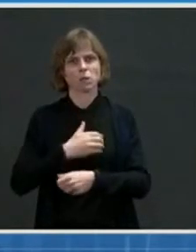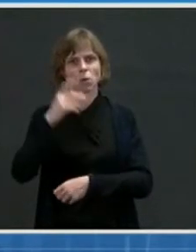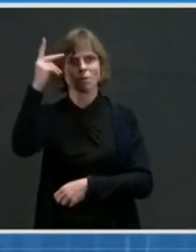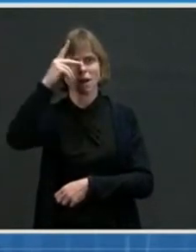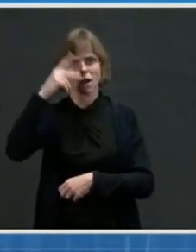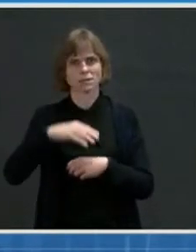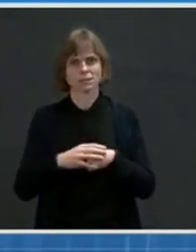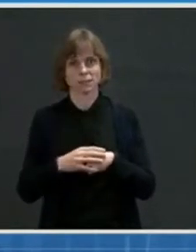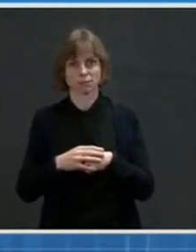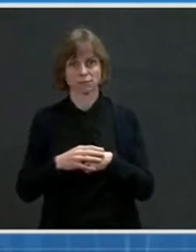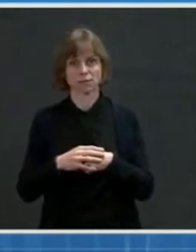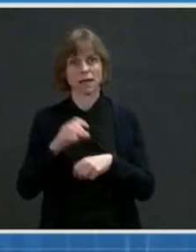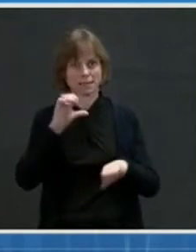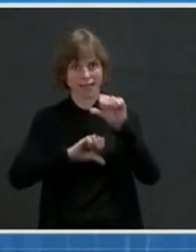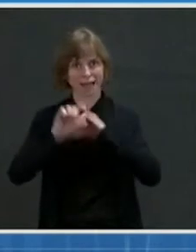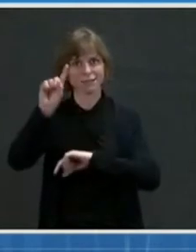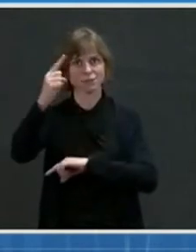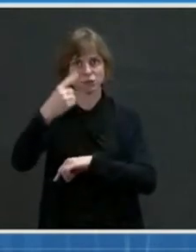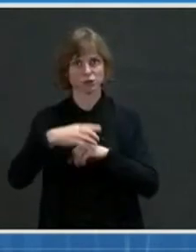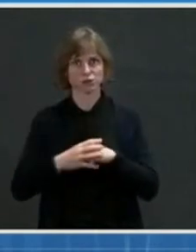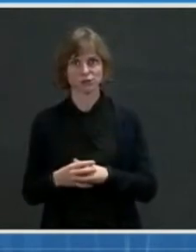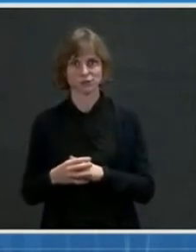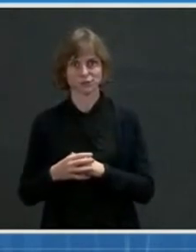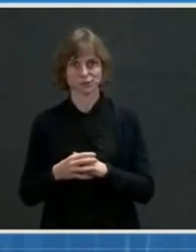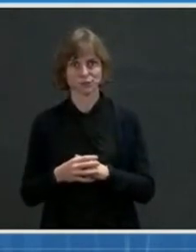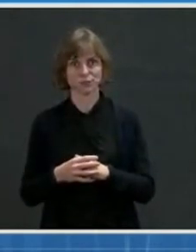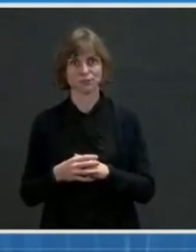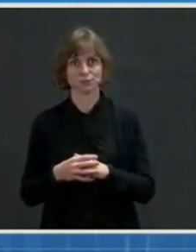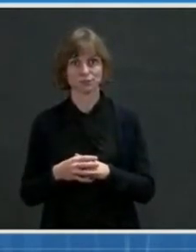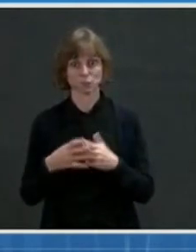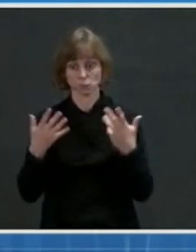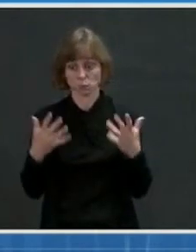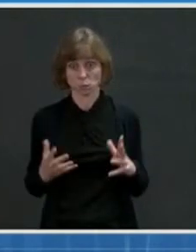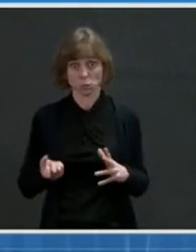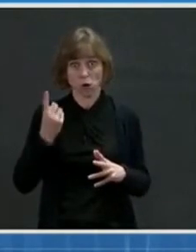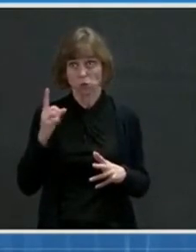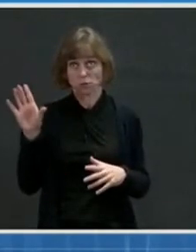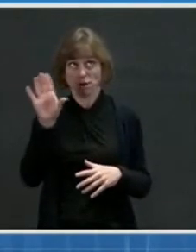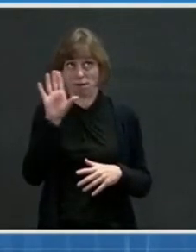THE ASIP DOES ITS WORK. ALL CONSISTENT WITH OUR PHILOSOPHY OF LETTING THE